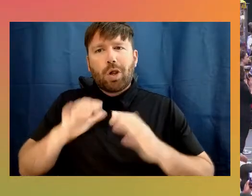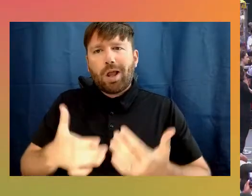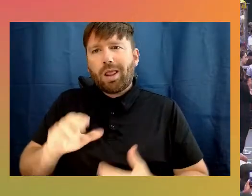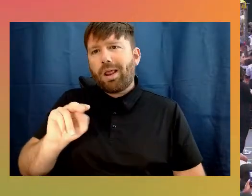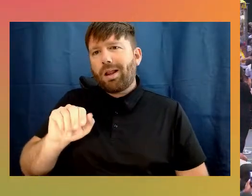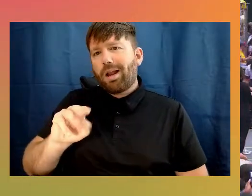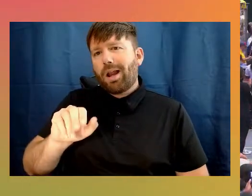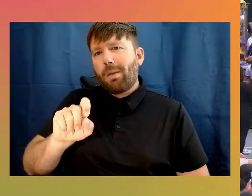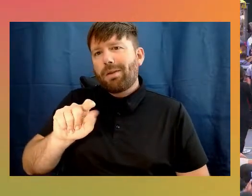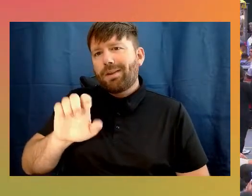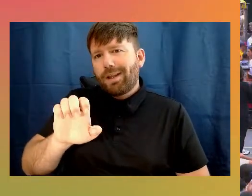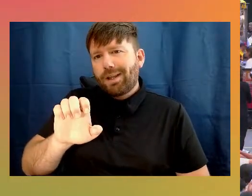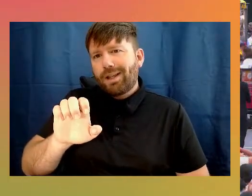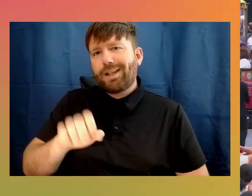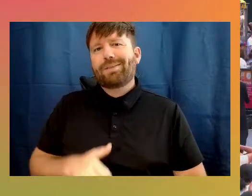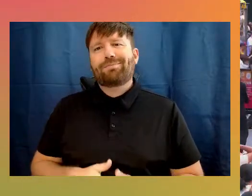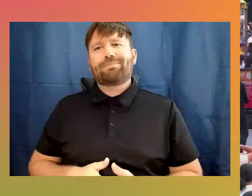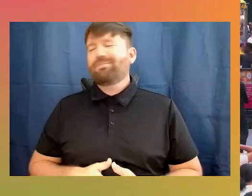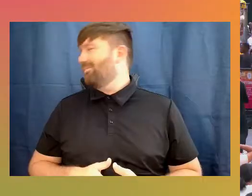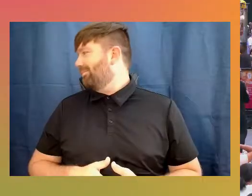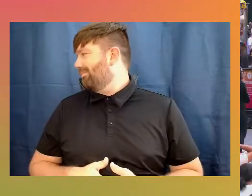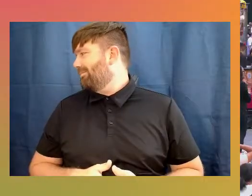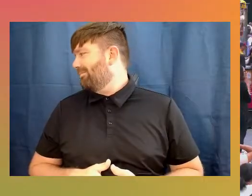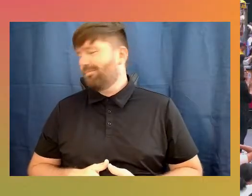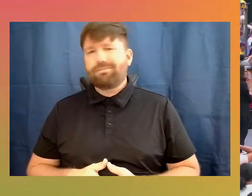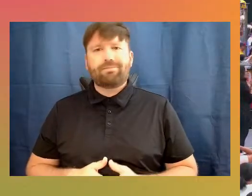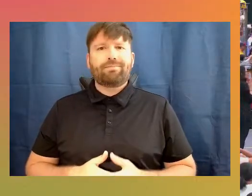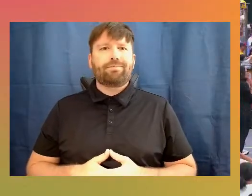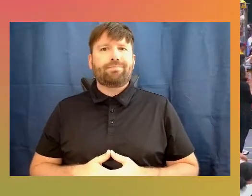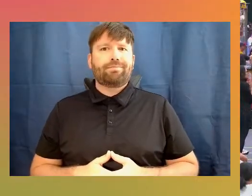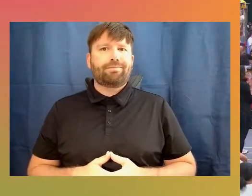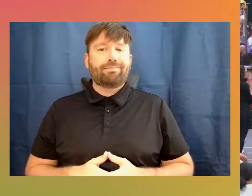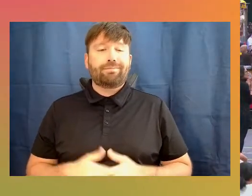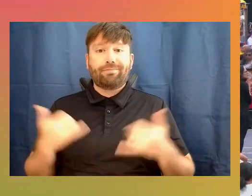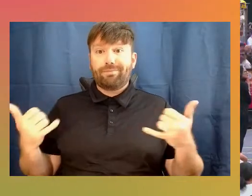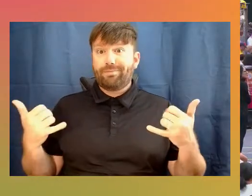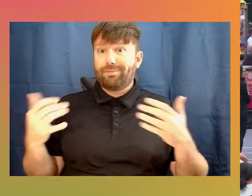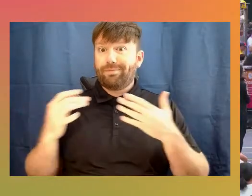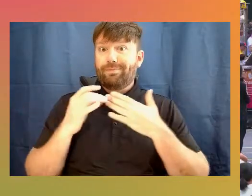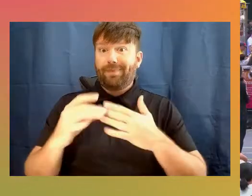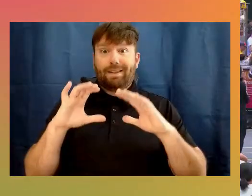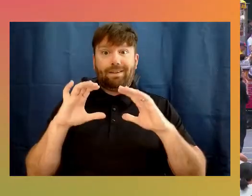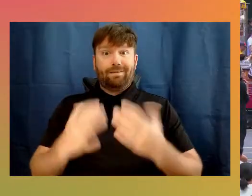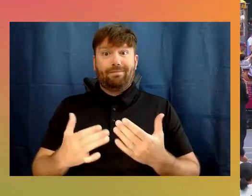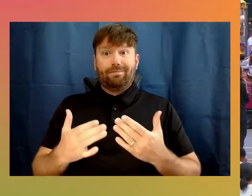CLASS. THANK YOU SO MUCH FOR COMING. HAVE A GREAT CLASS EVERYONE.